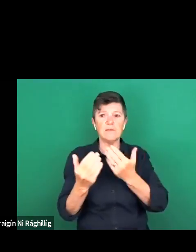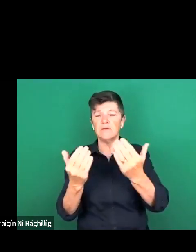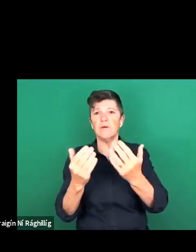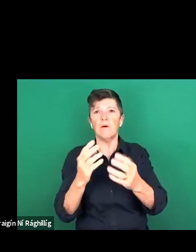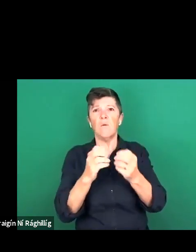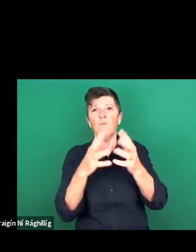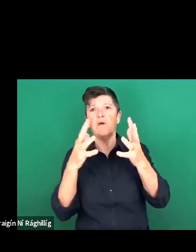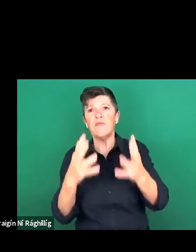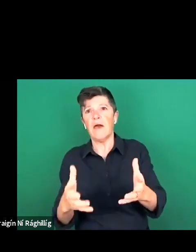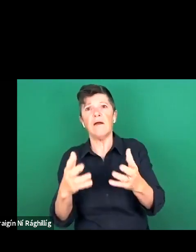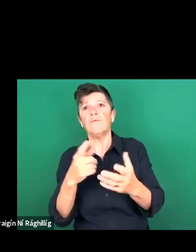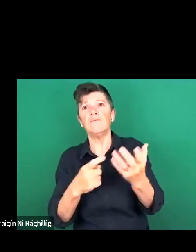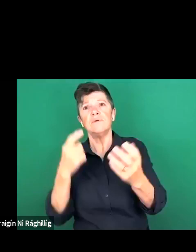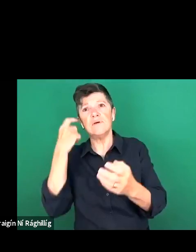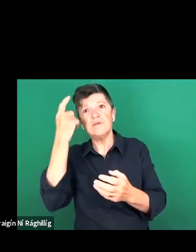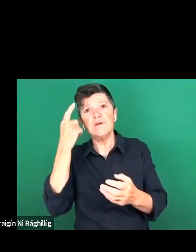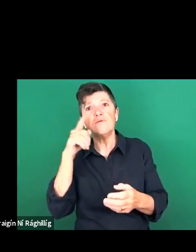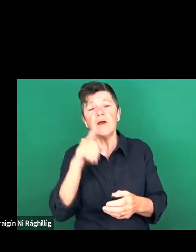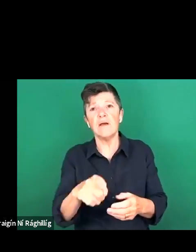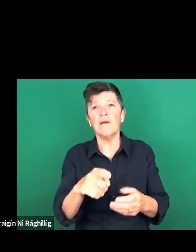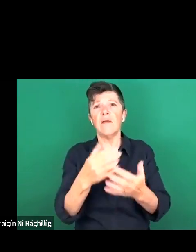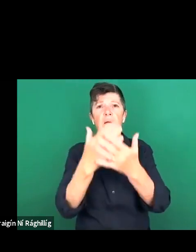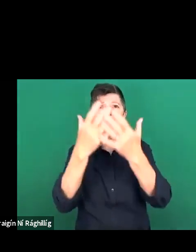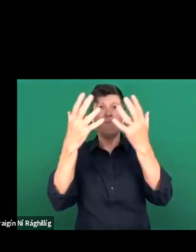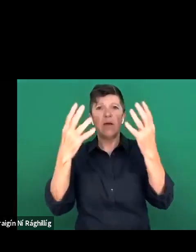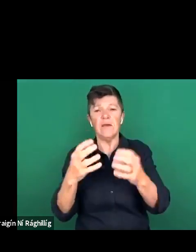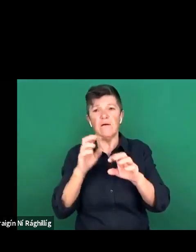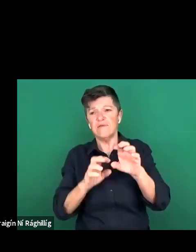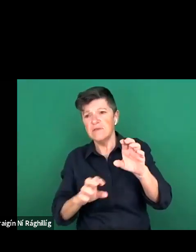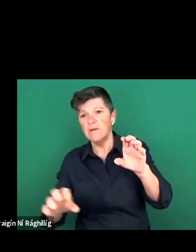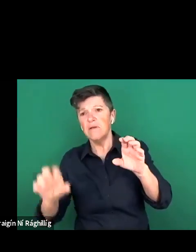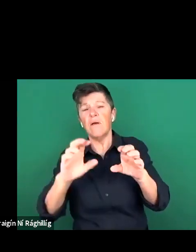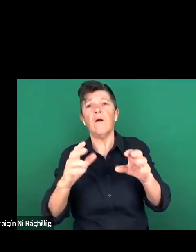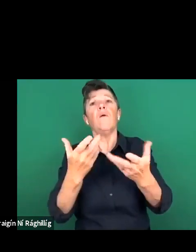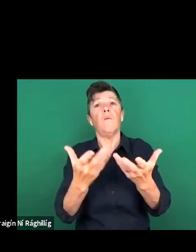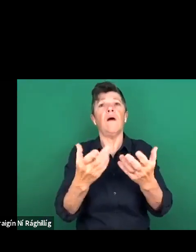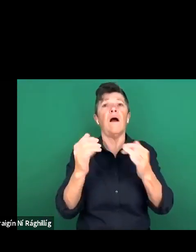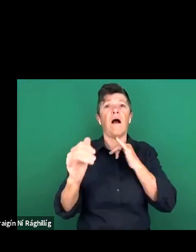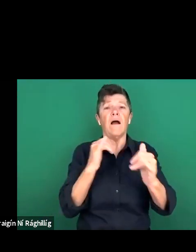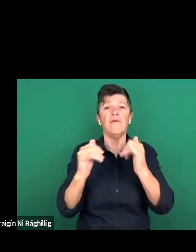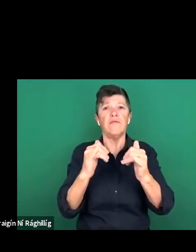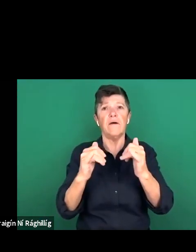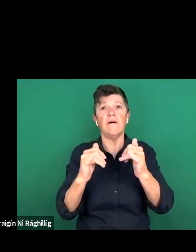the path then the constructs will reproduce any associated qualities. To say it can be A